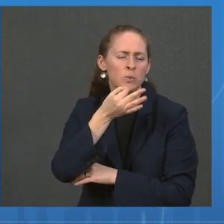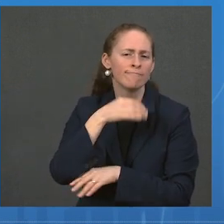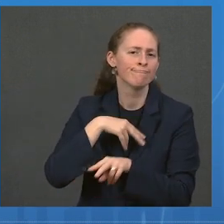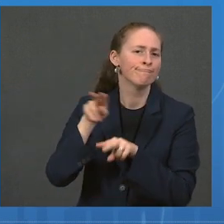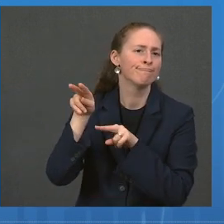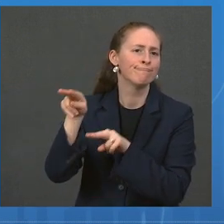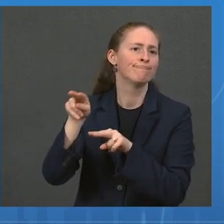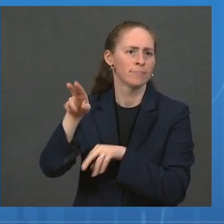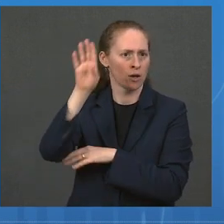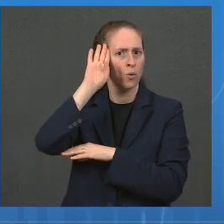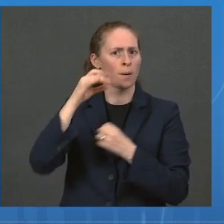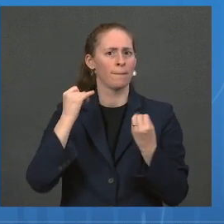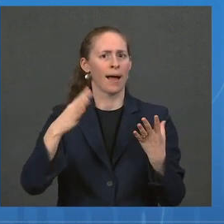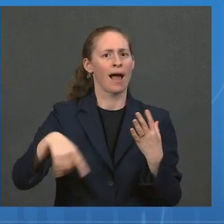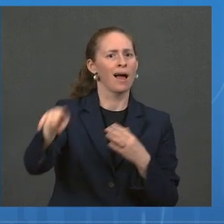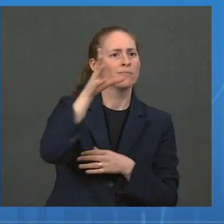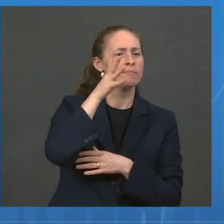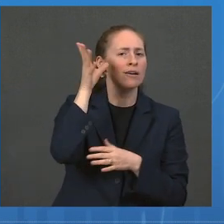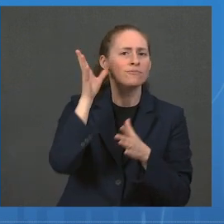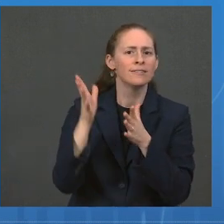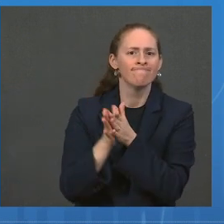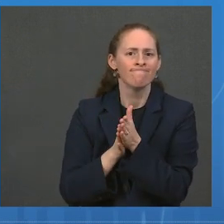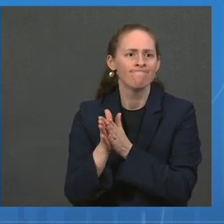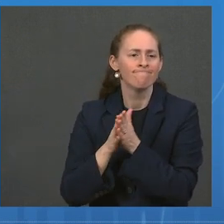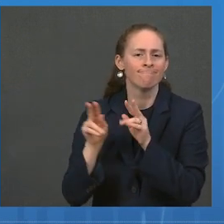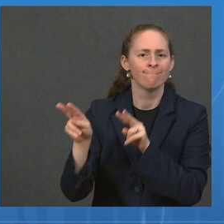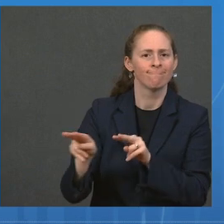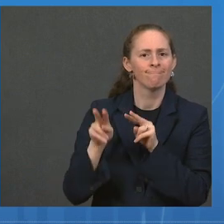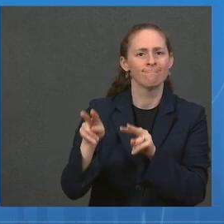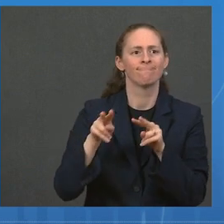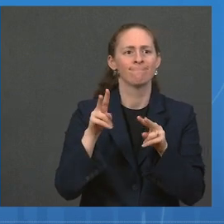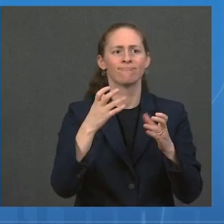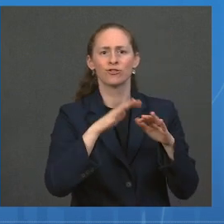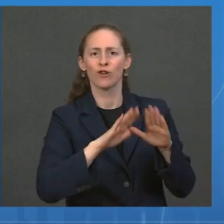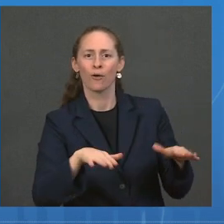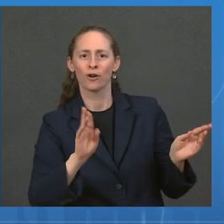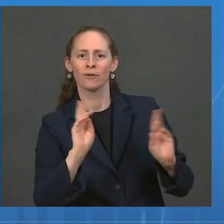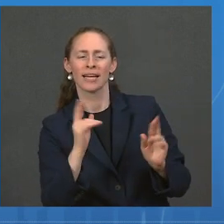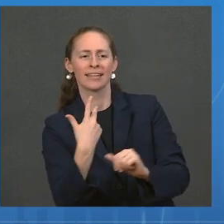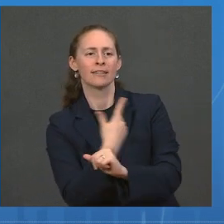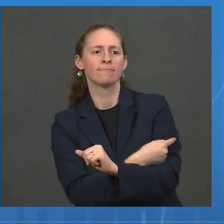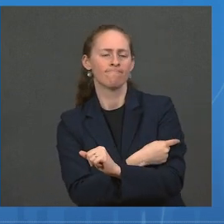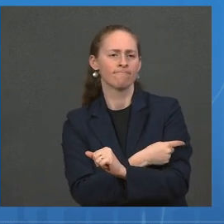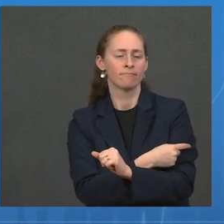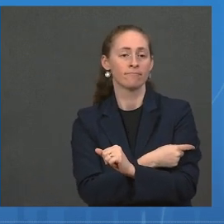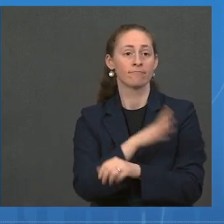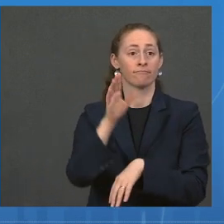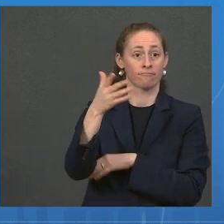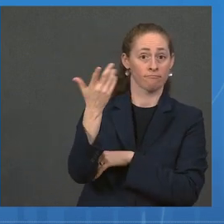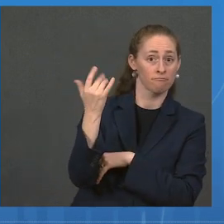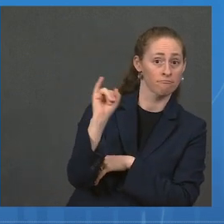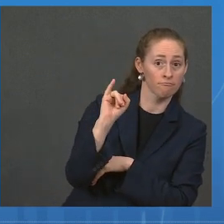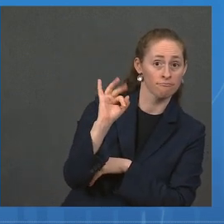for COVID-19 vaccine for kids in this age group, and should the FDA and CDC authorize the vaccine,